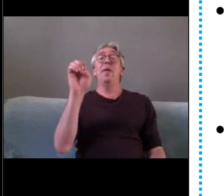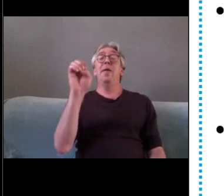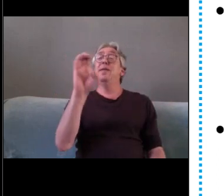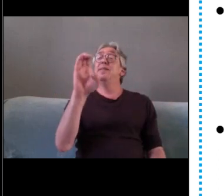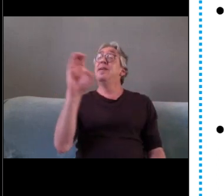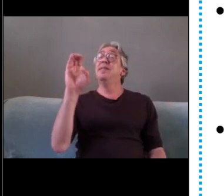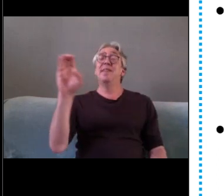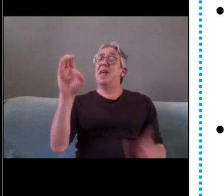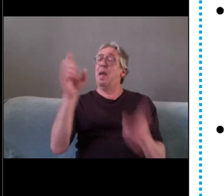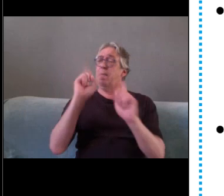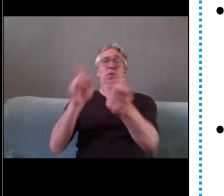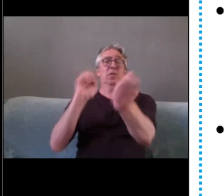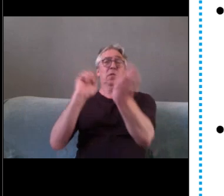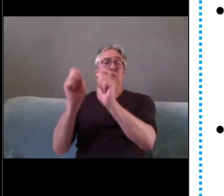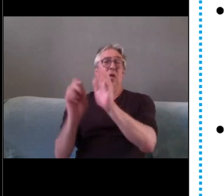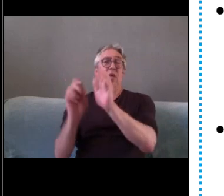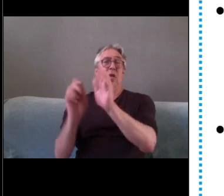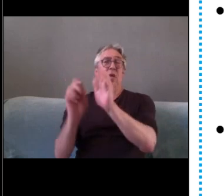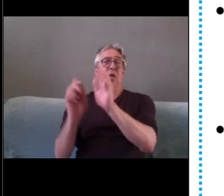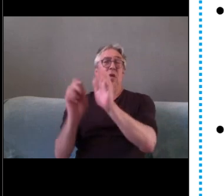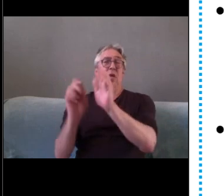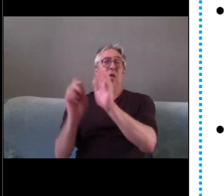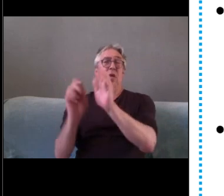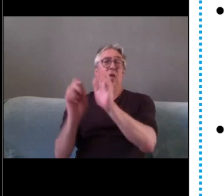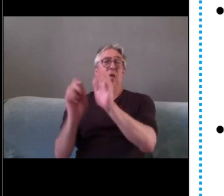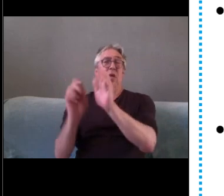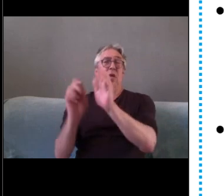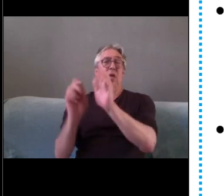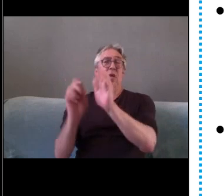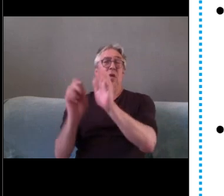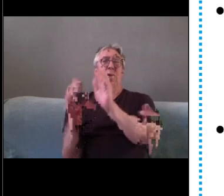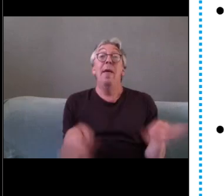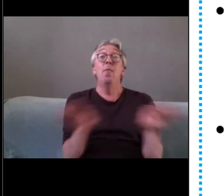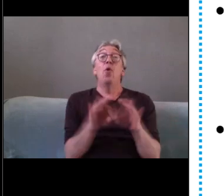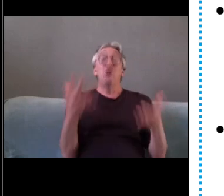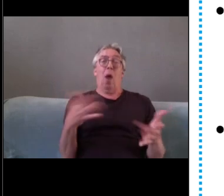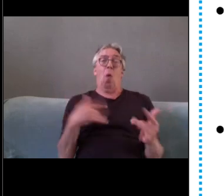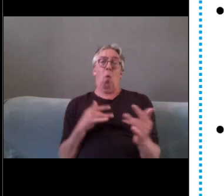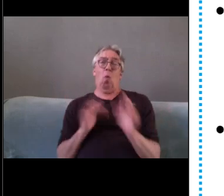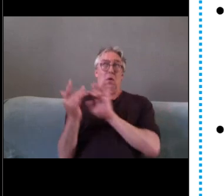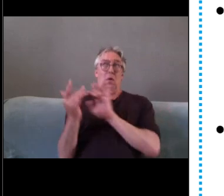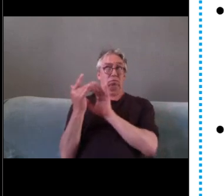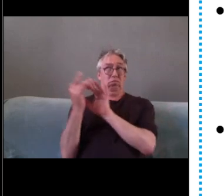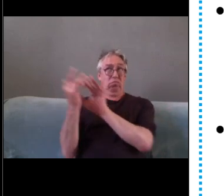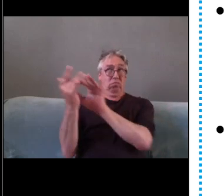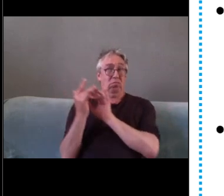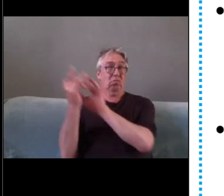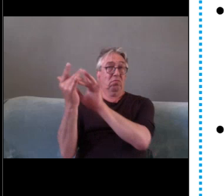but it's already important to get in touch with the NRA who are the members of BEREC.